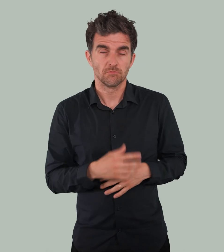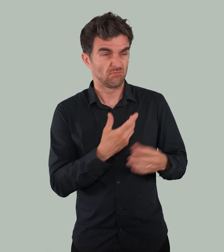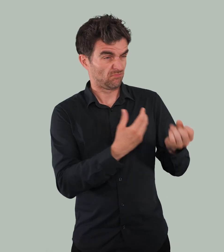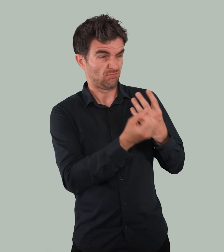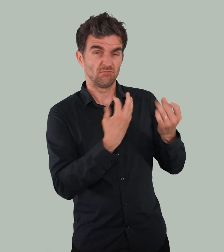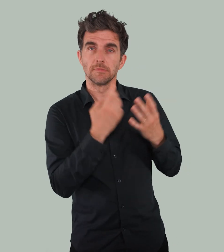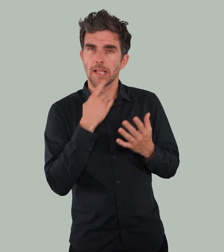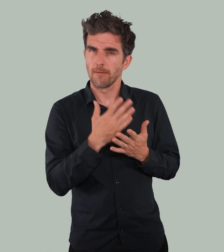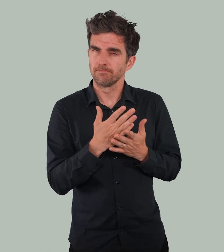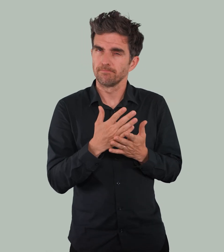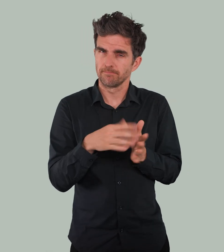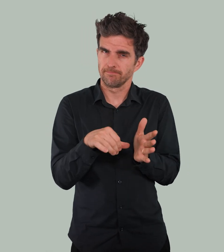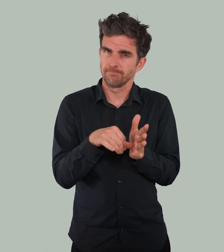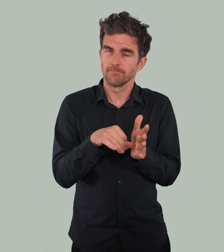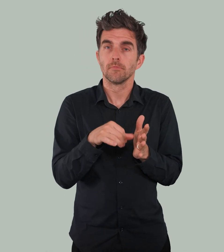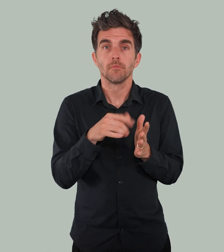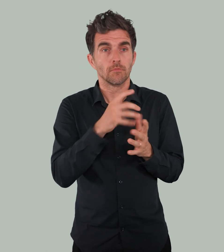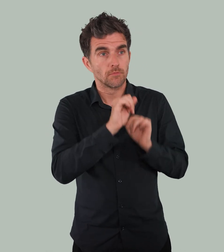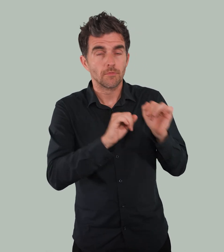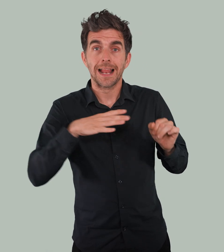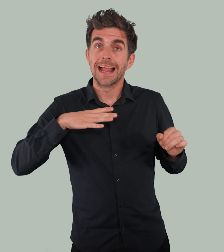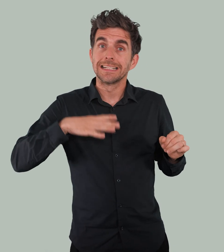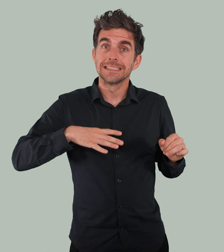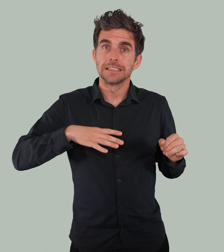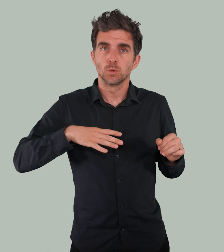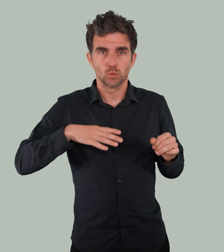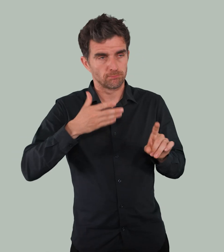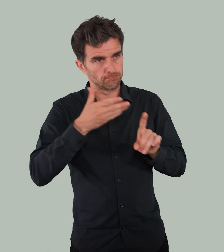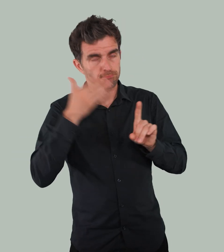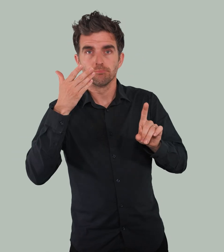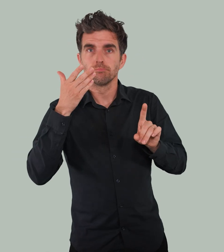Respondents say this can affect how their needs are recognised,